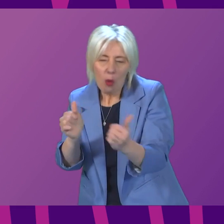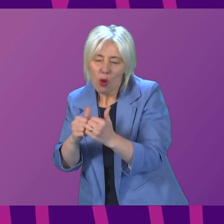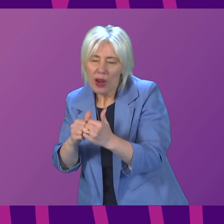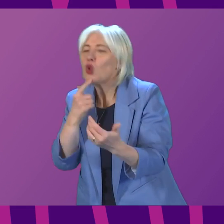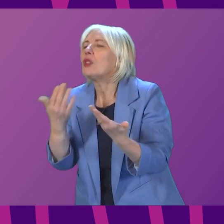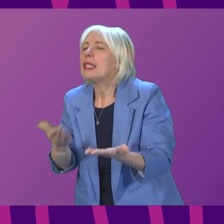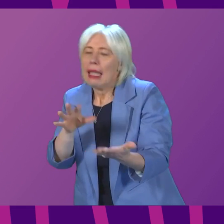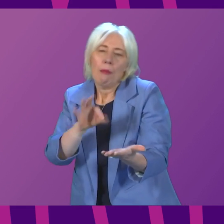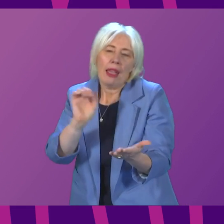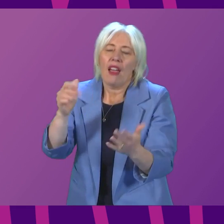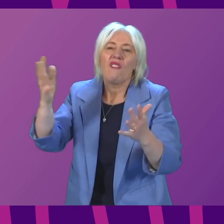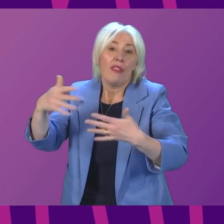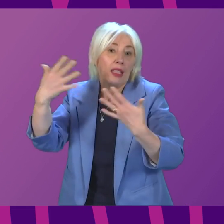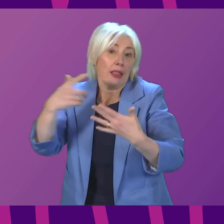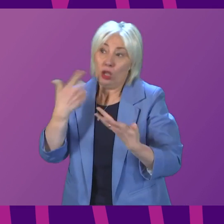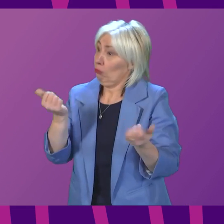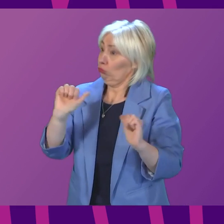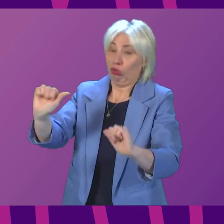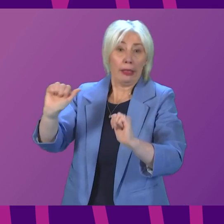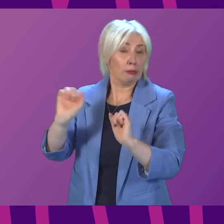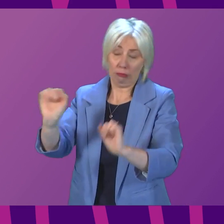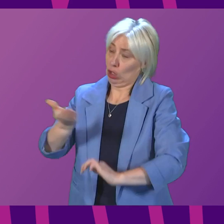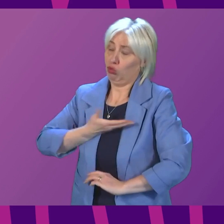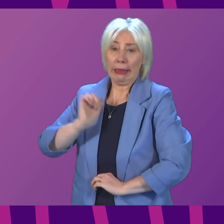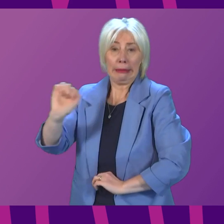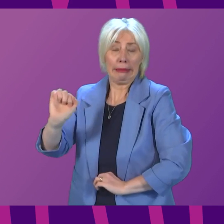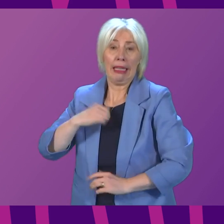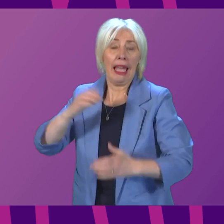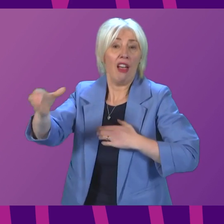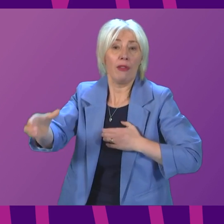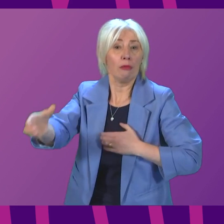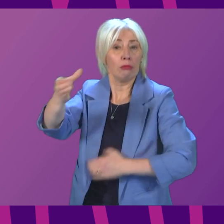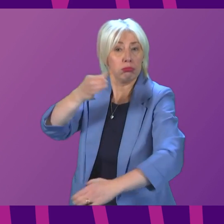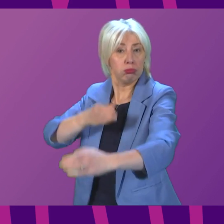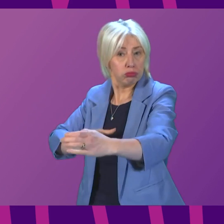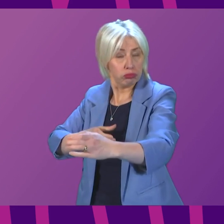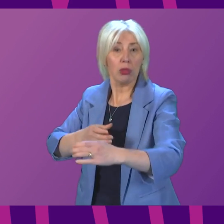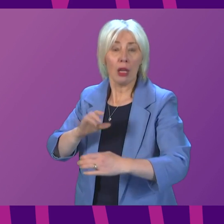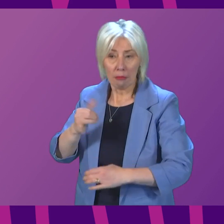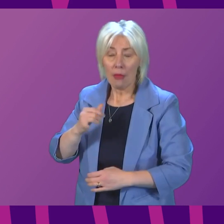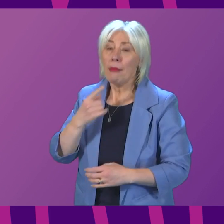He is absolutely entitled to ask the questions—if I was in his shoes, I might try to ask better